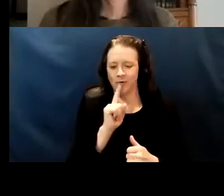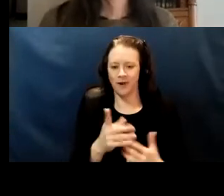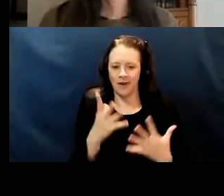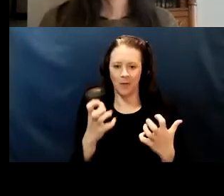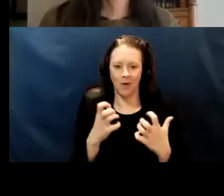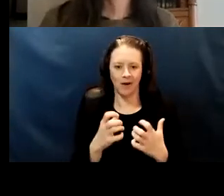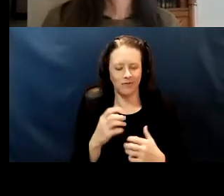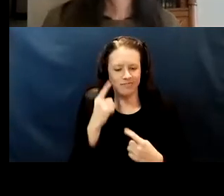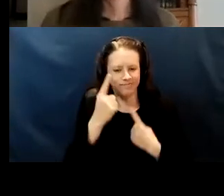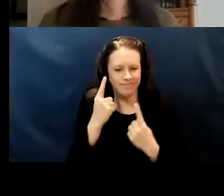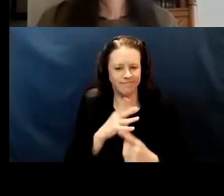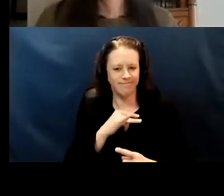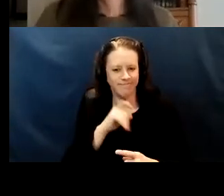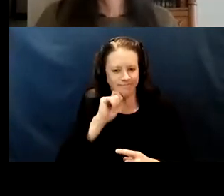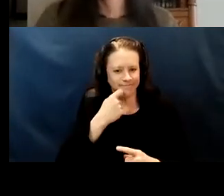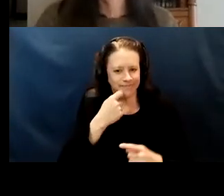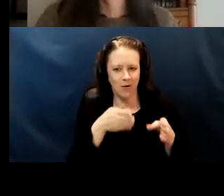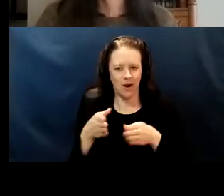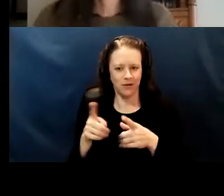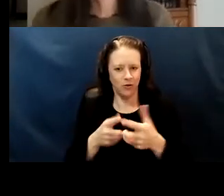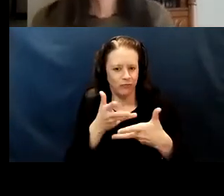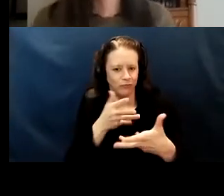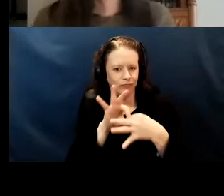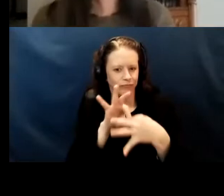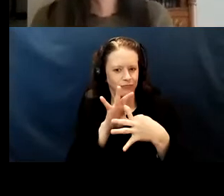with older audience members that maybe have stopped coming to